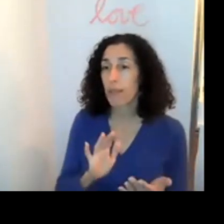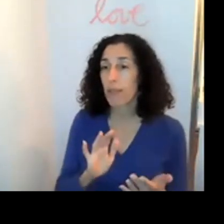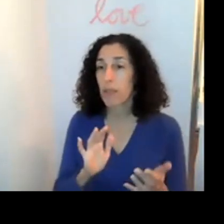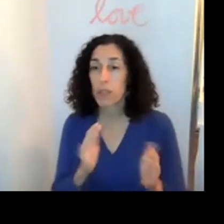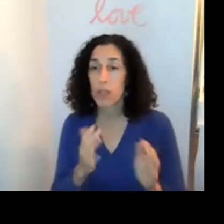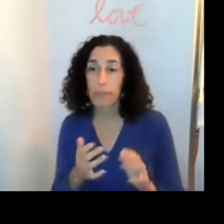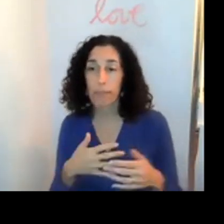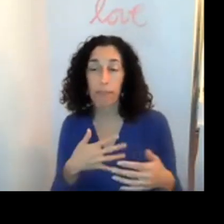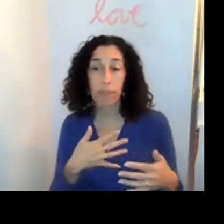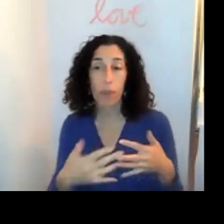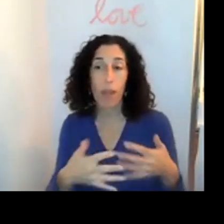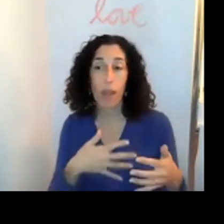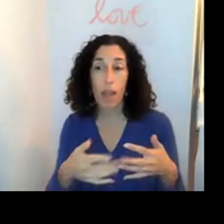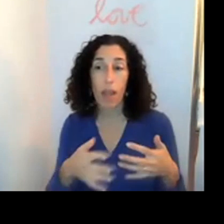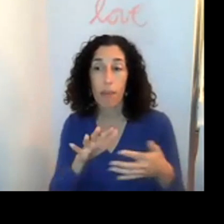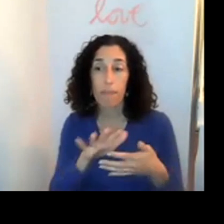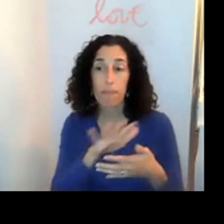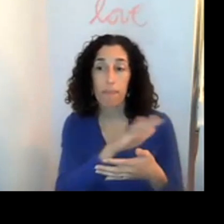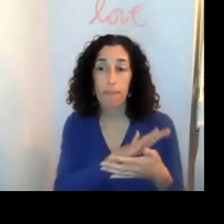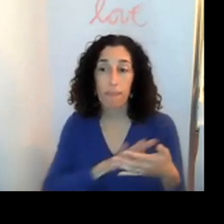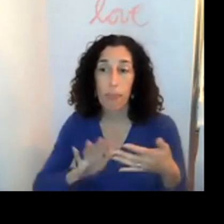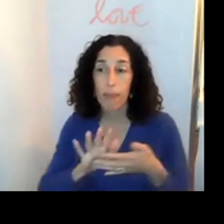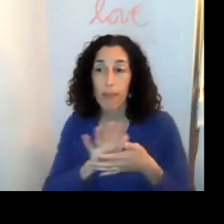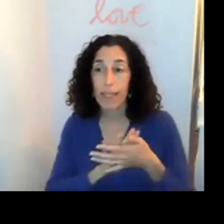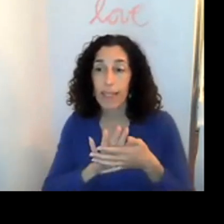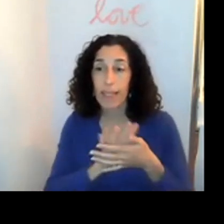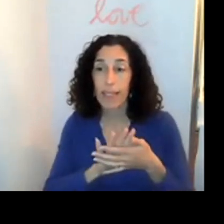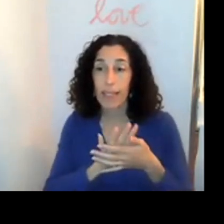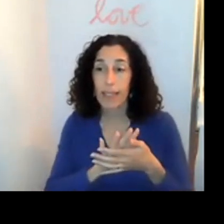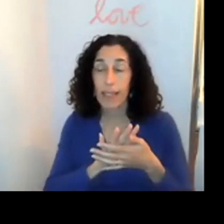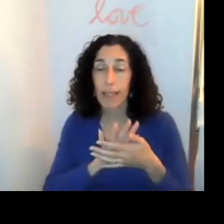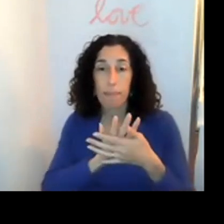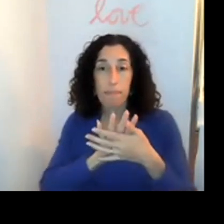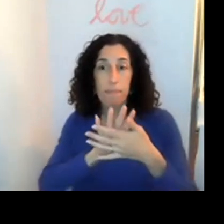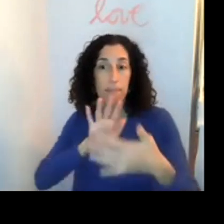on my phone said 2 faces and I was like Ahh, this hallway is already really creepy and